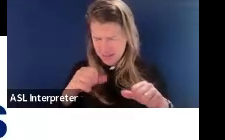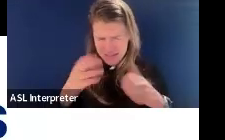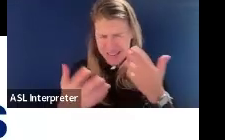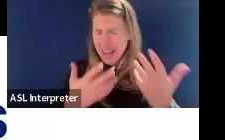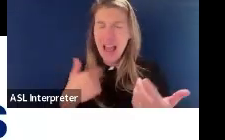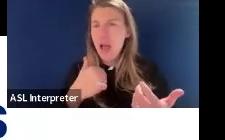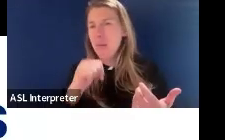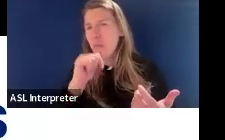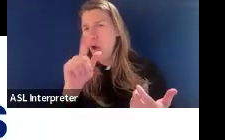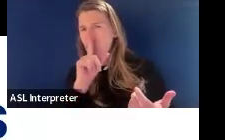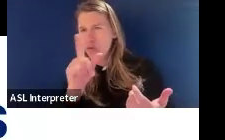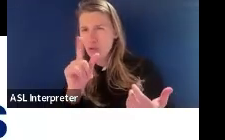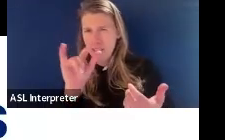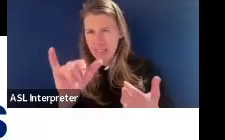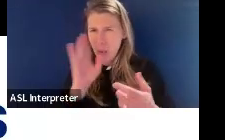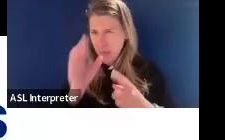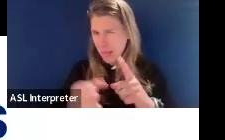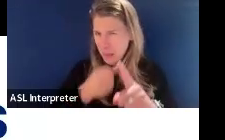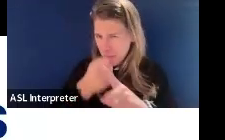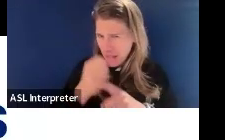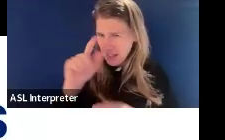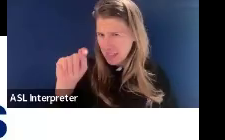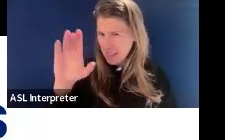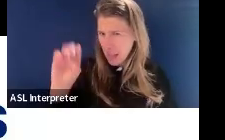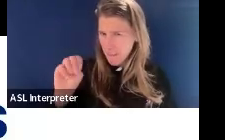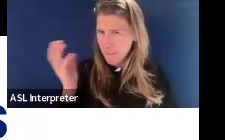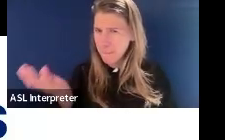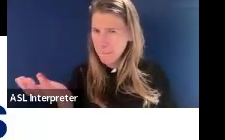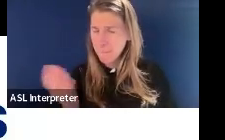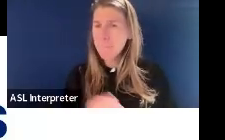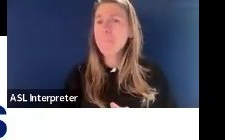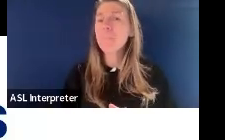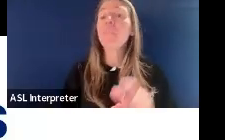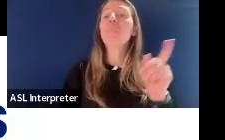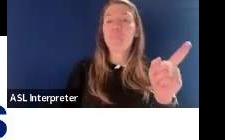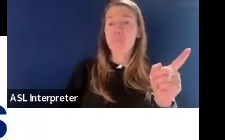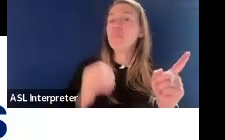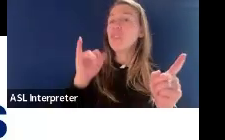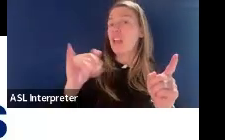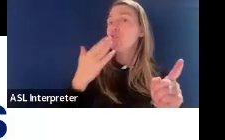how does that affect the TCM side? Yeah, I appreciate that question.